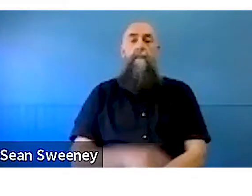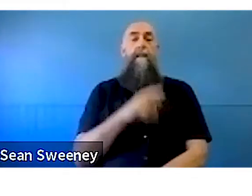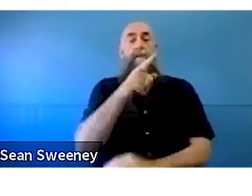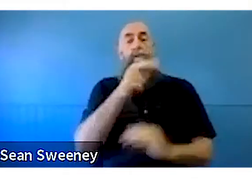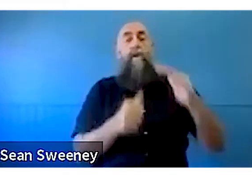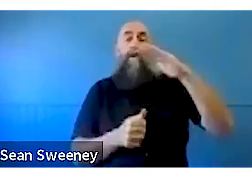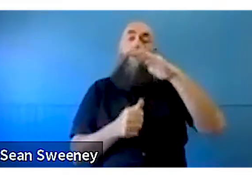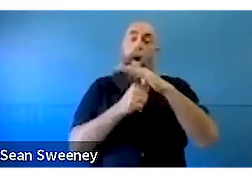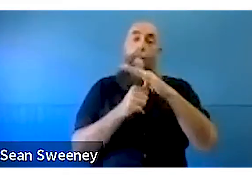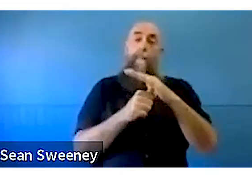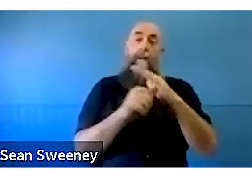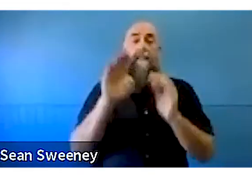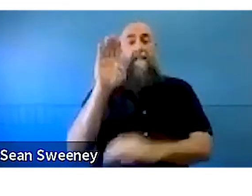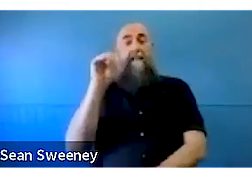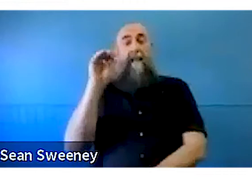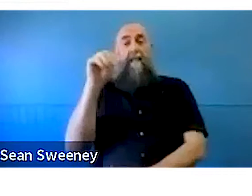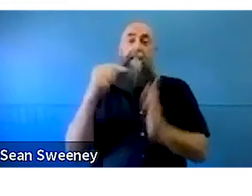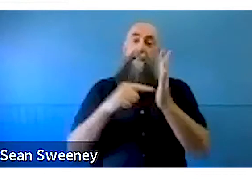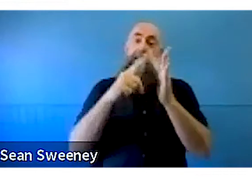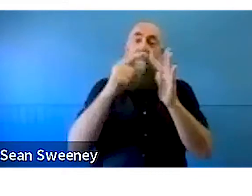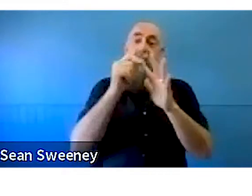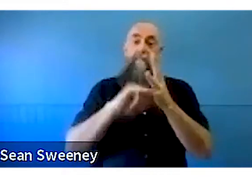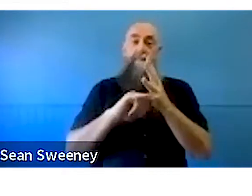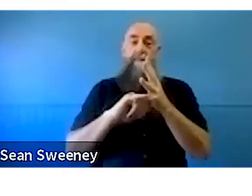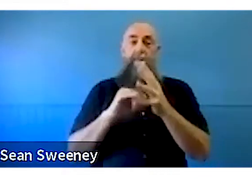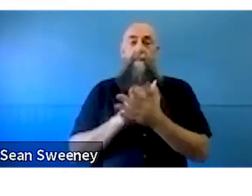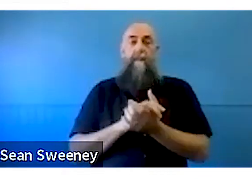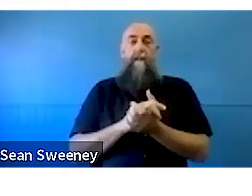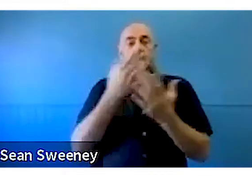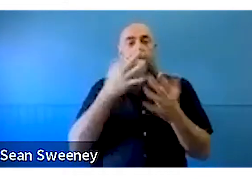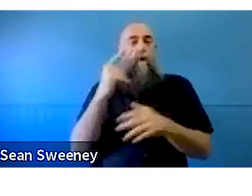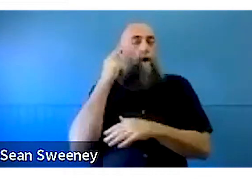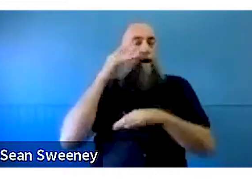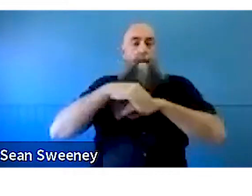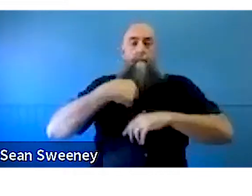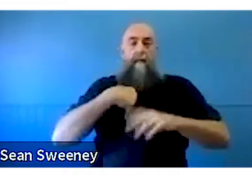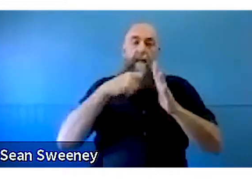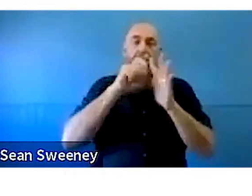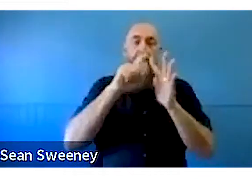You've heard about me. This is about working with Indigenous artists.